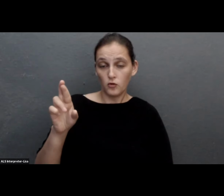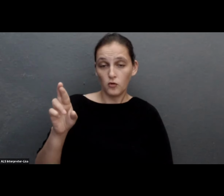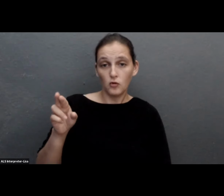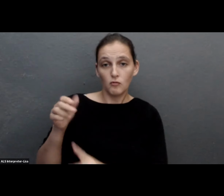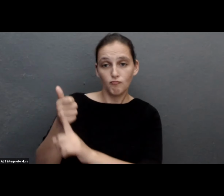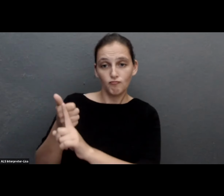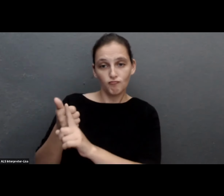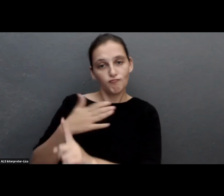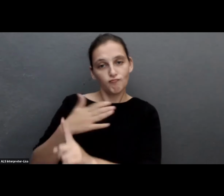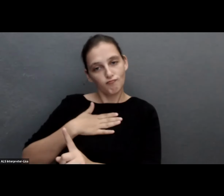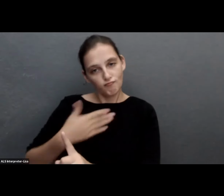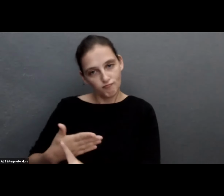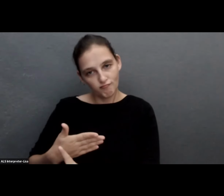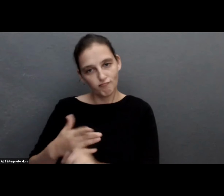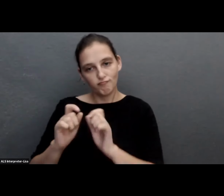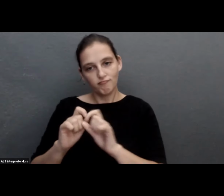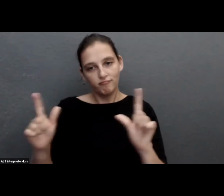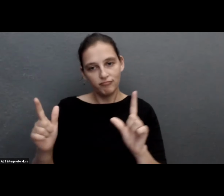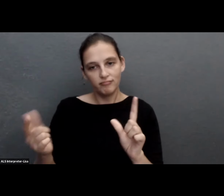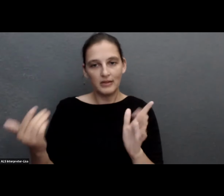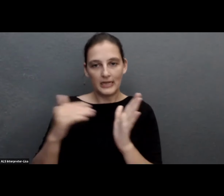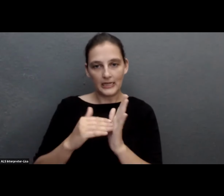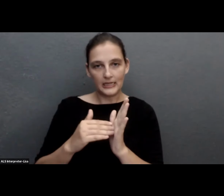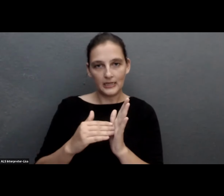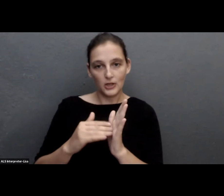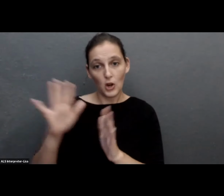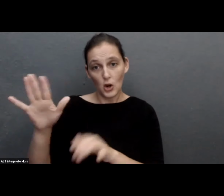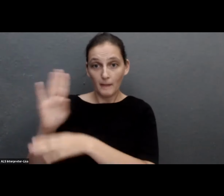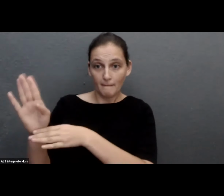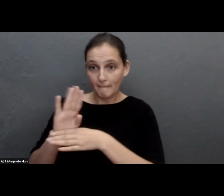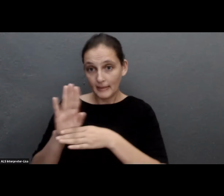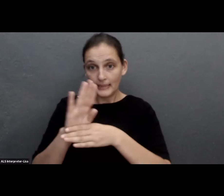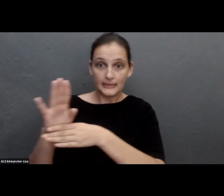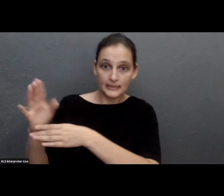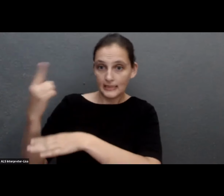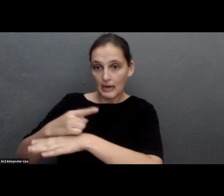offered to come back and take some time again away from her busy schedule to join us today